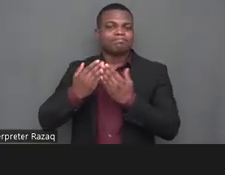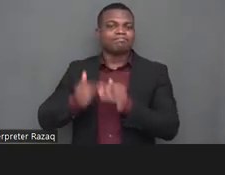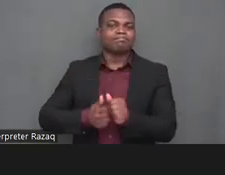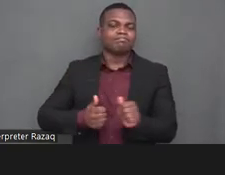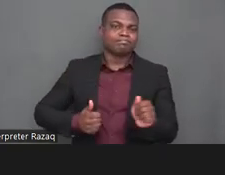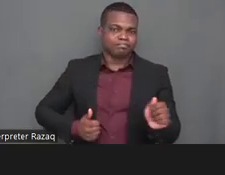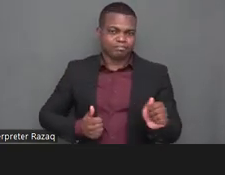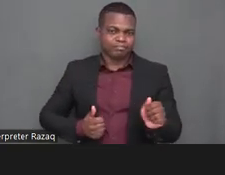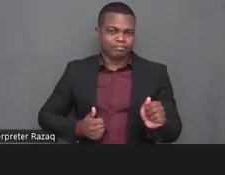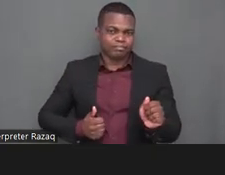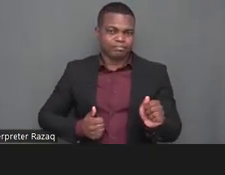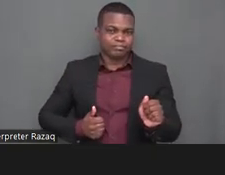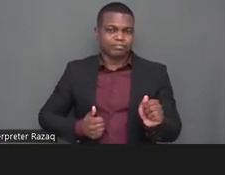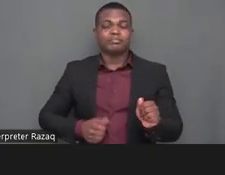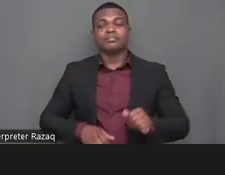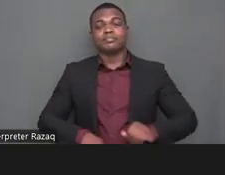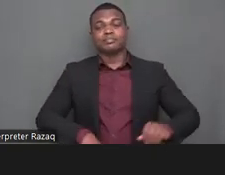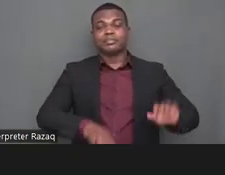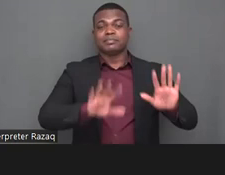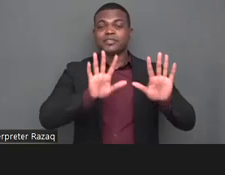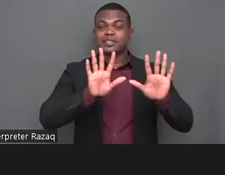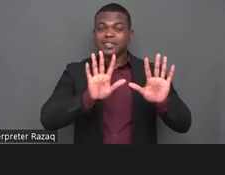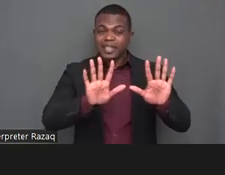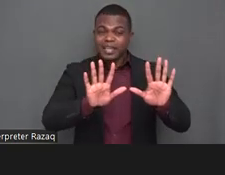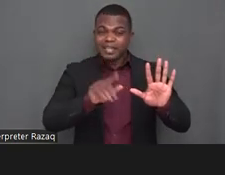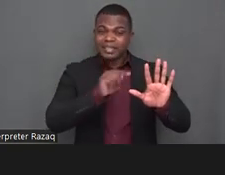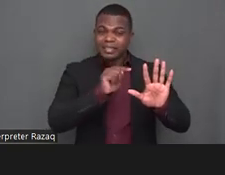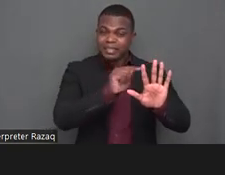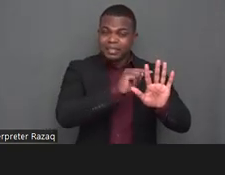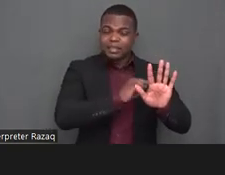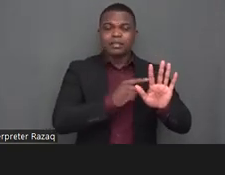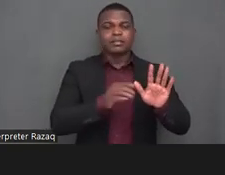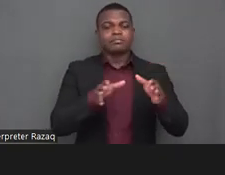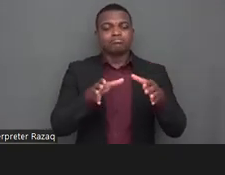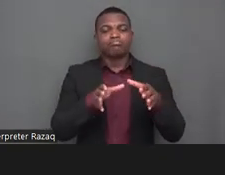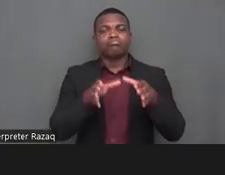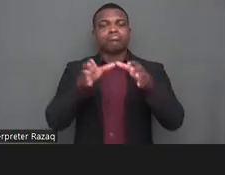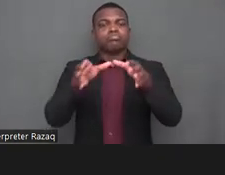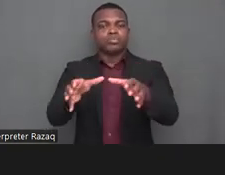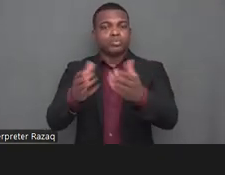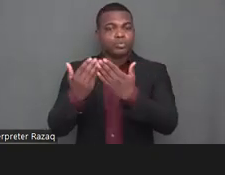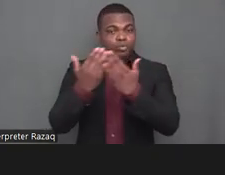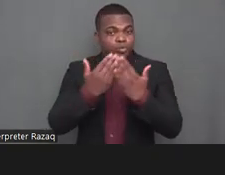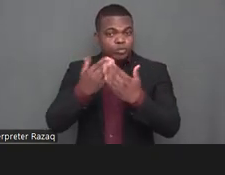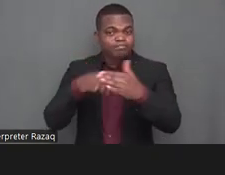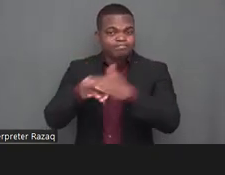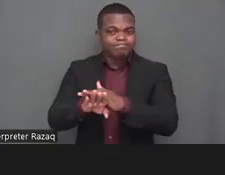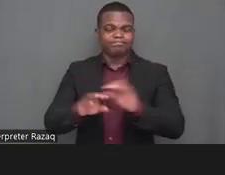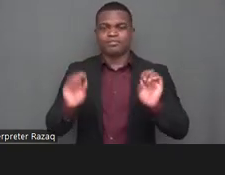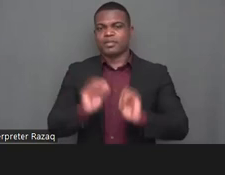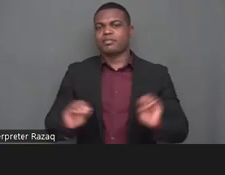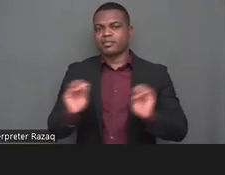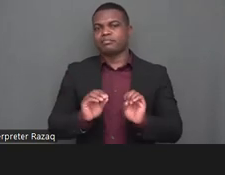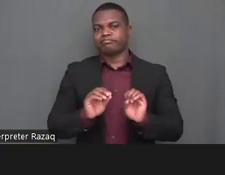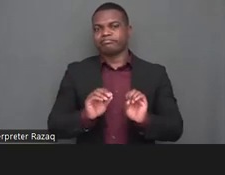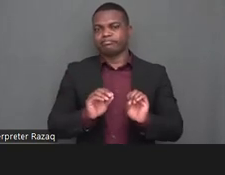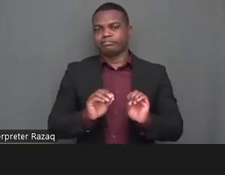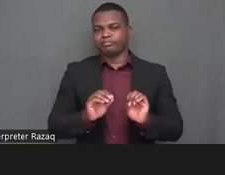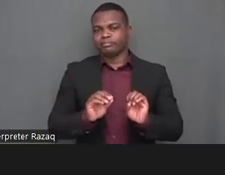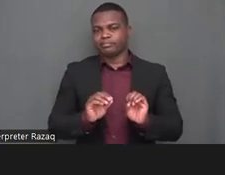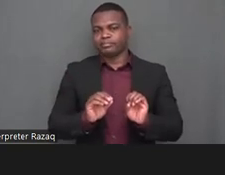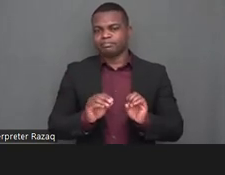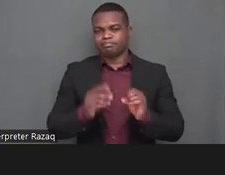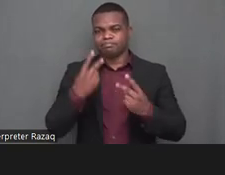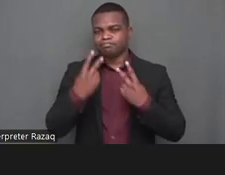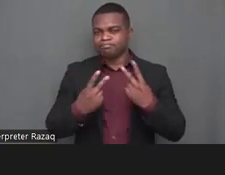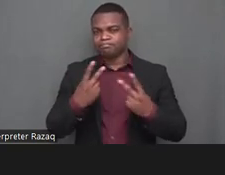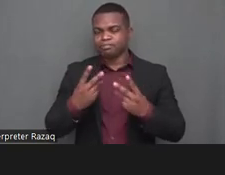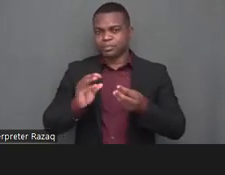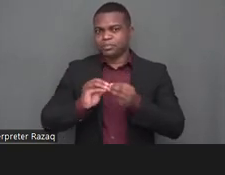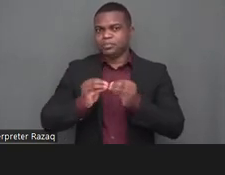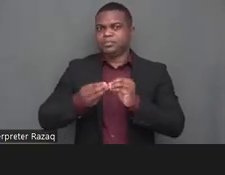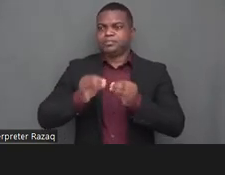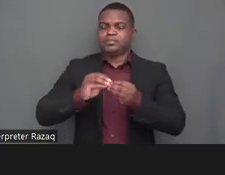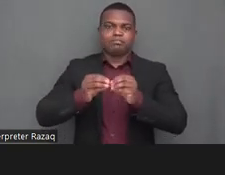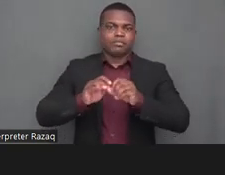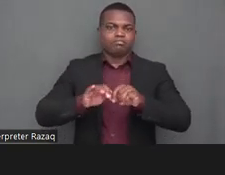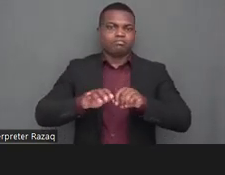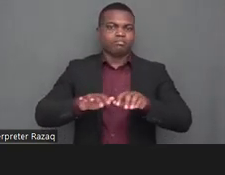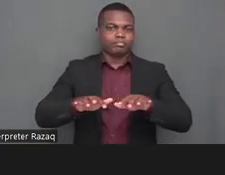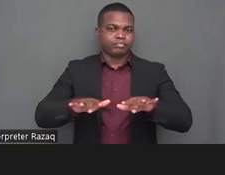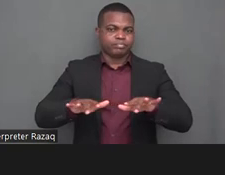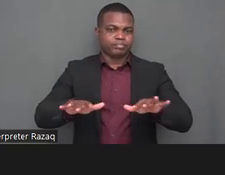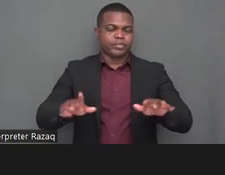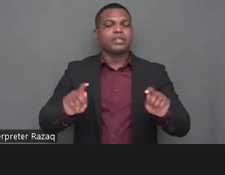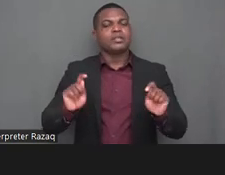getting more and more preoccupying and it is necessary to take immediate action